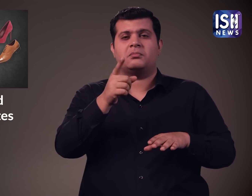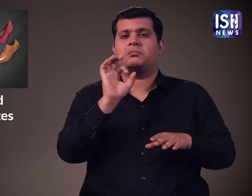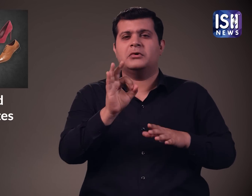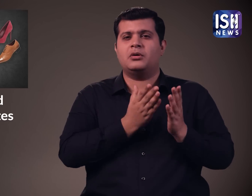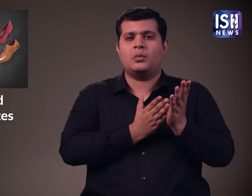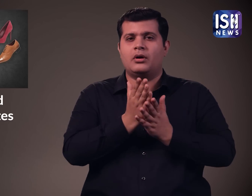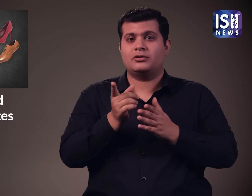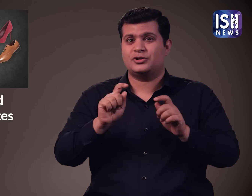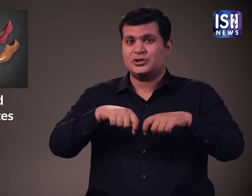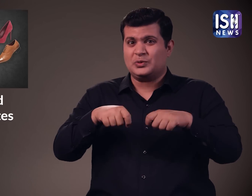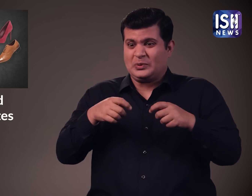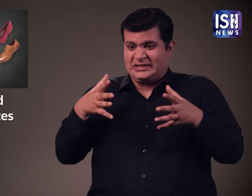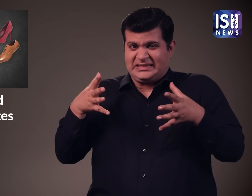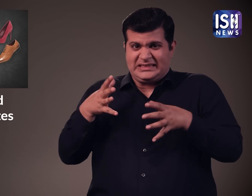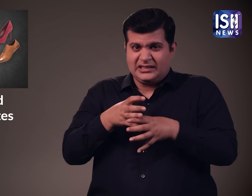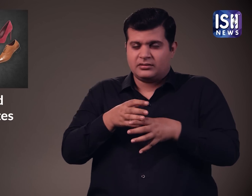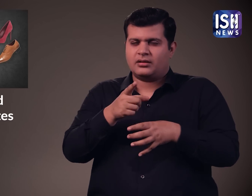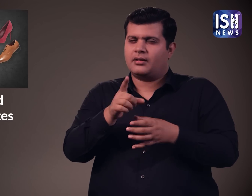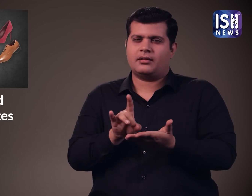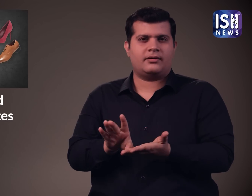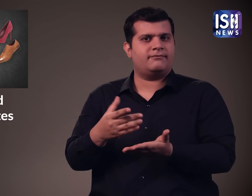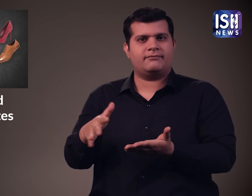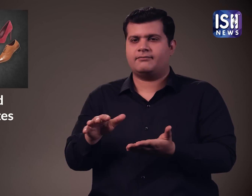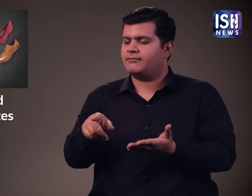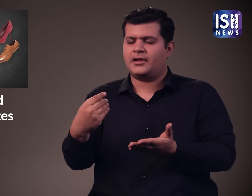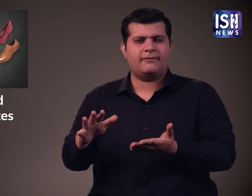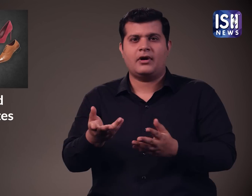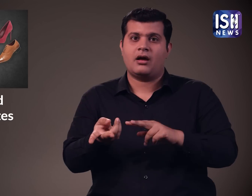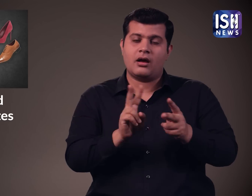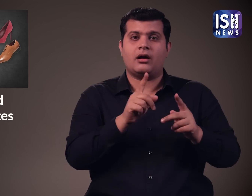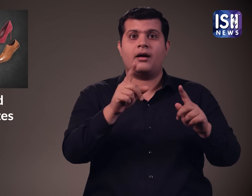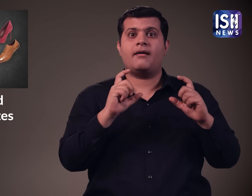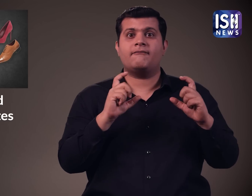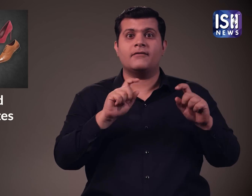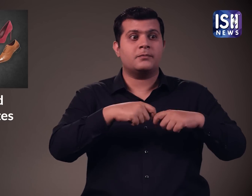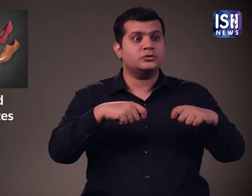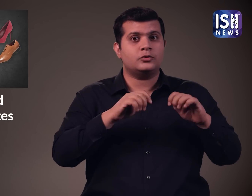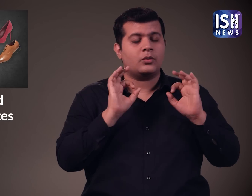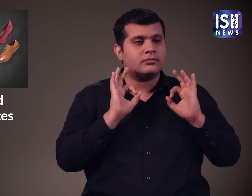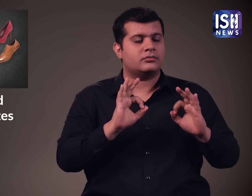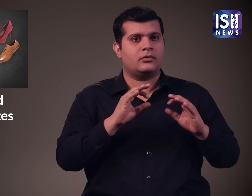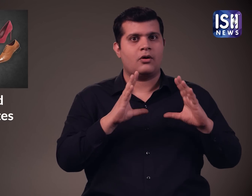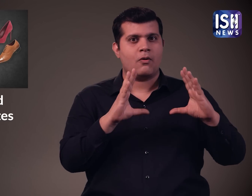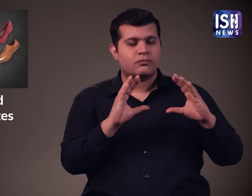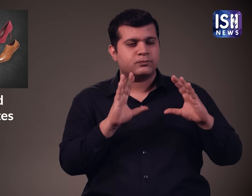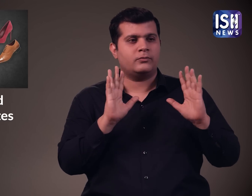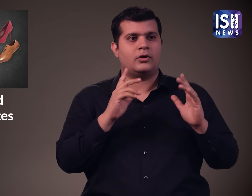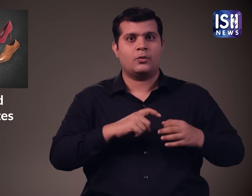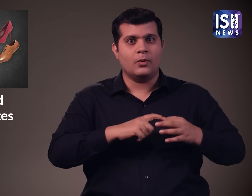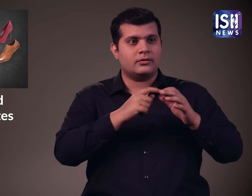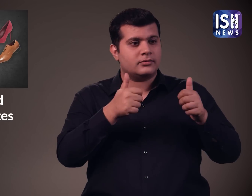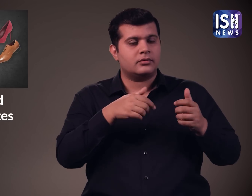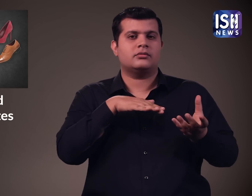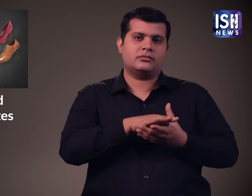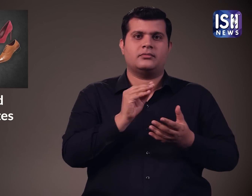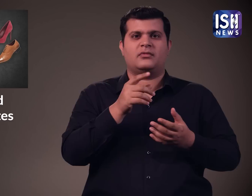best is to change your not-so-fit shoes with new ones which are comfortable.